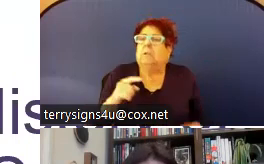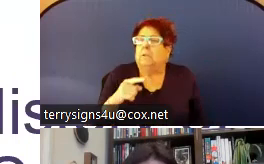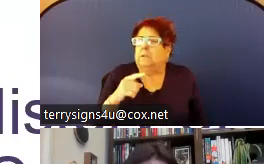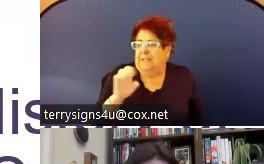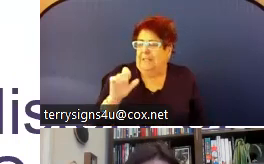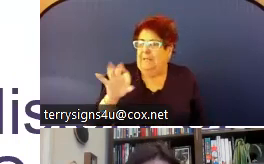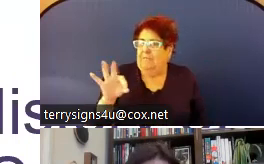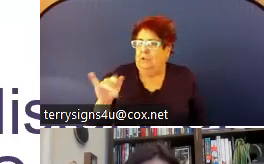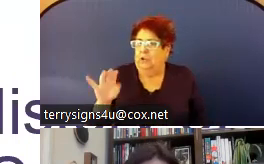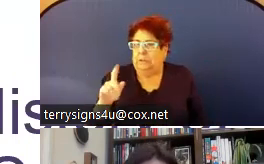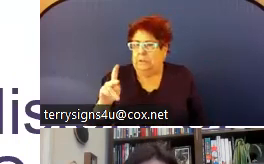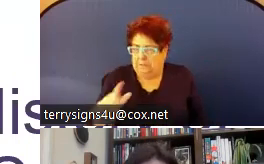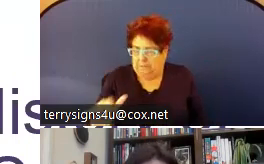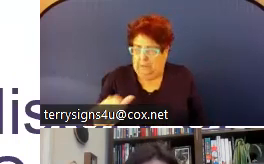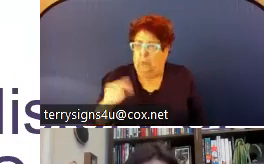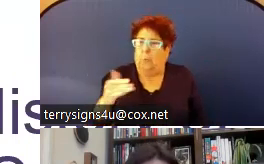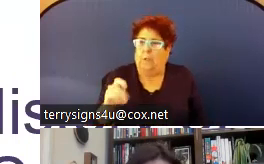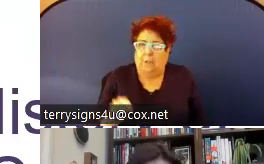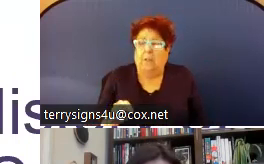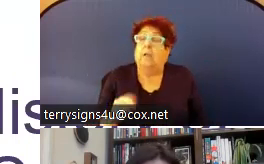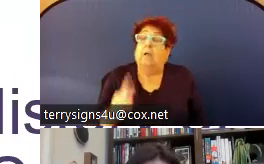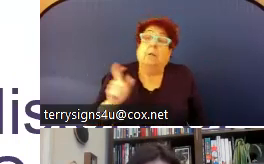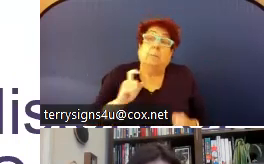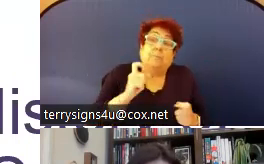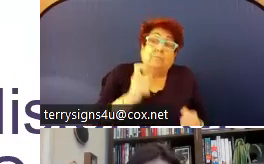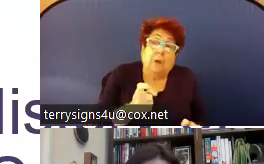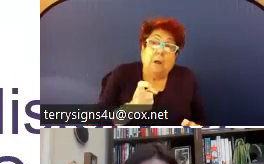repairs and modifications, but building infrastructure